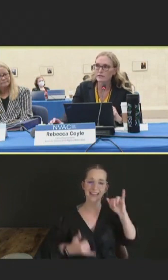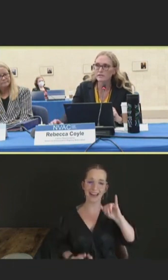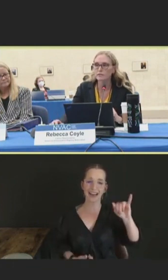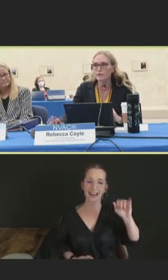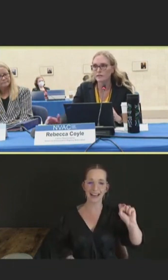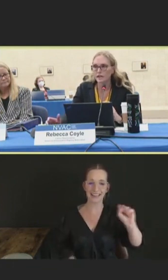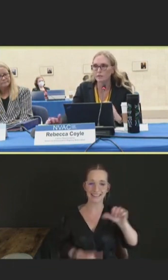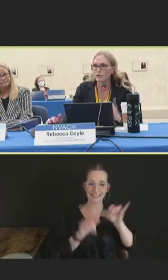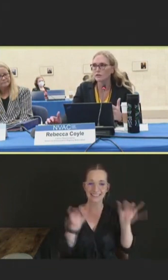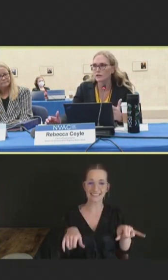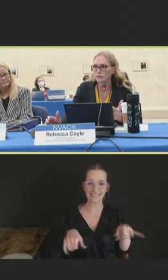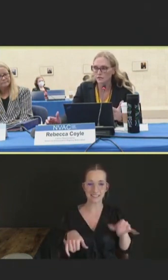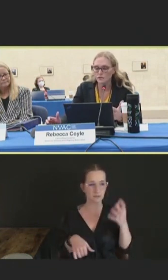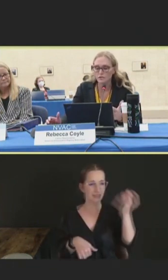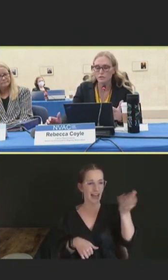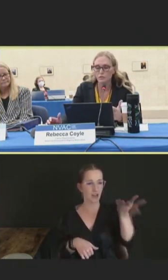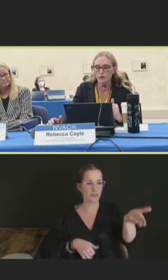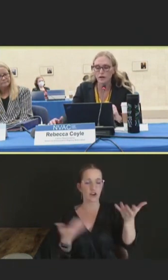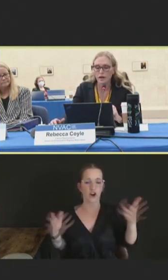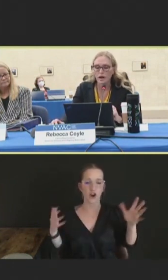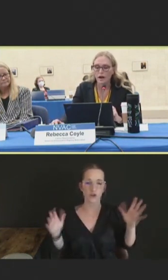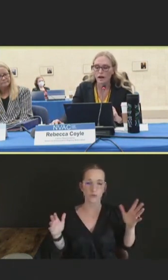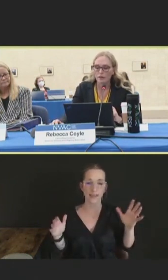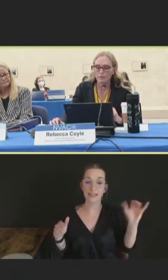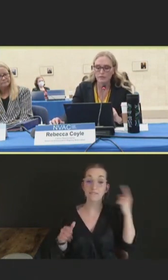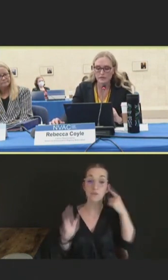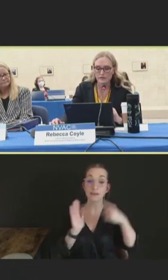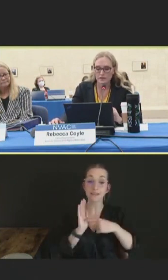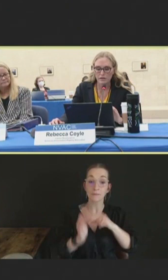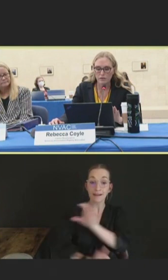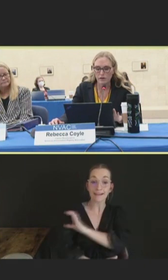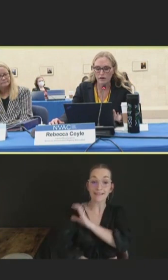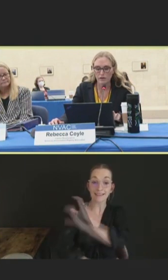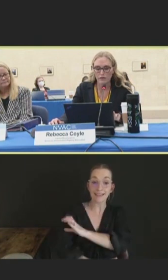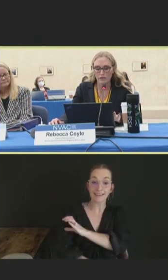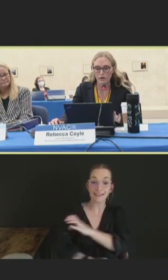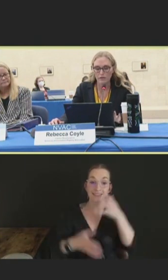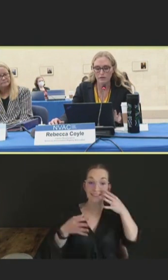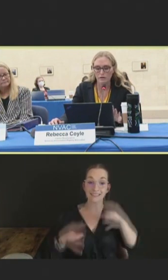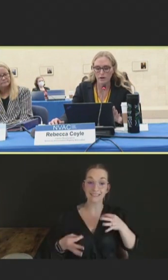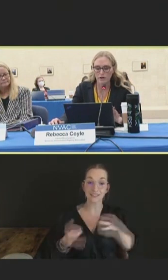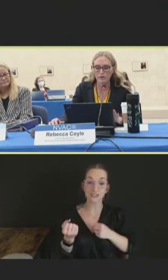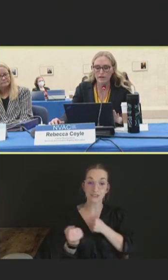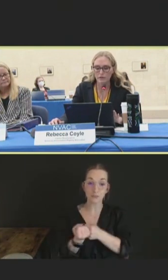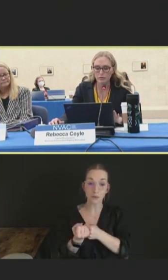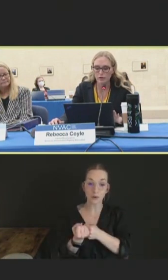system. For example, clinical physician support. I'm pleased to say that we -- our advisory work